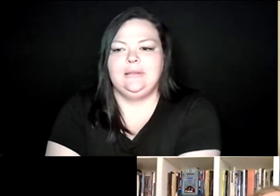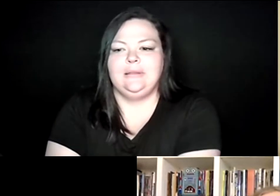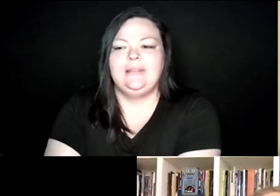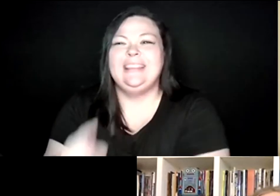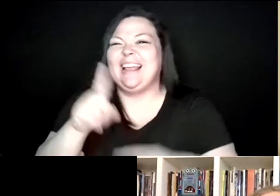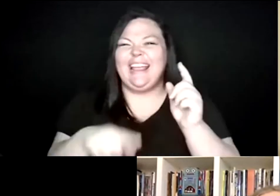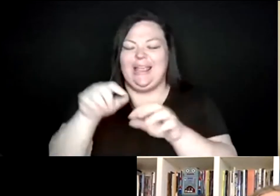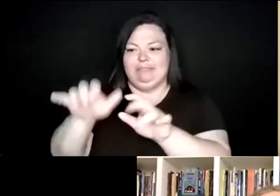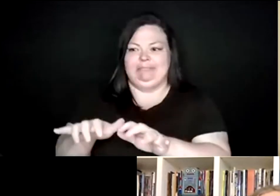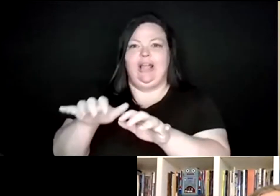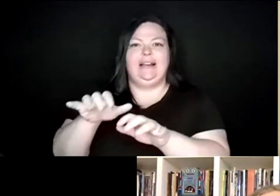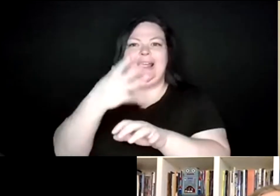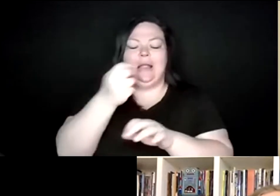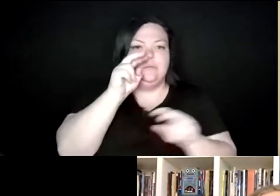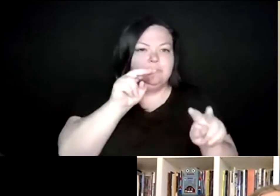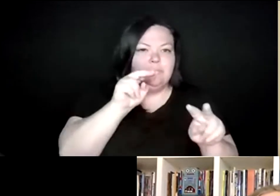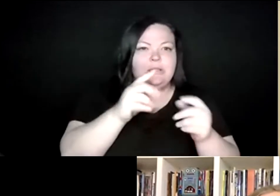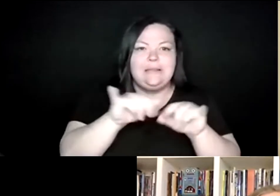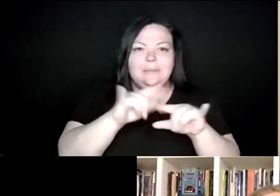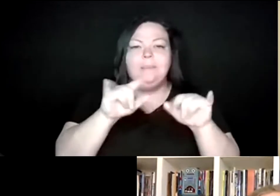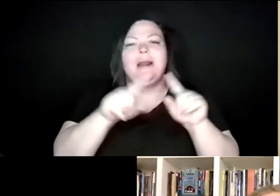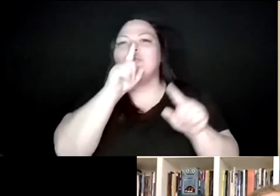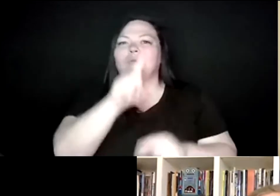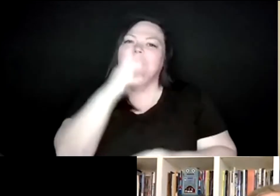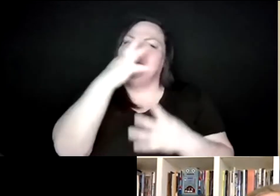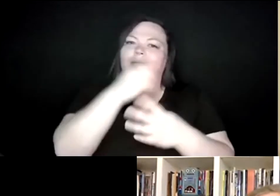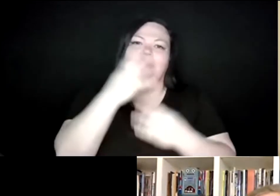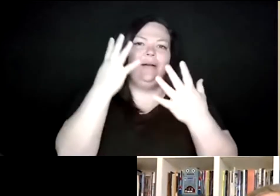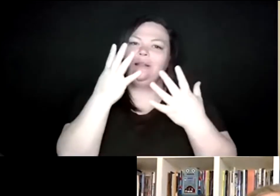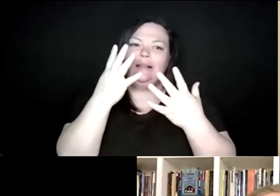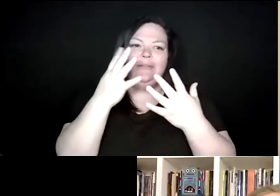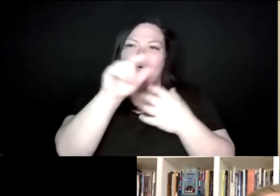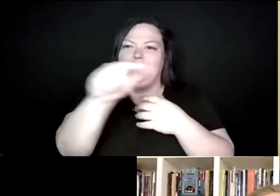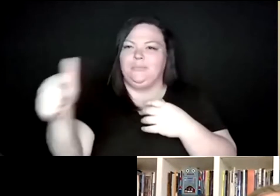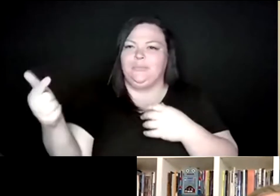but it was really a just absolutely lovely roundup of poets and thank you for those poems